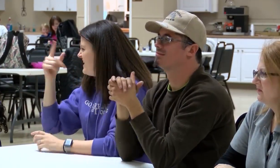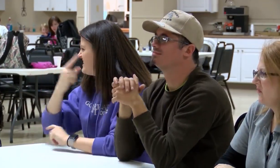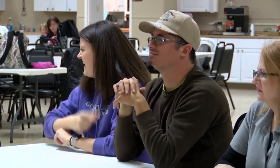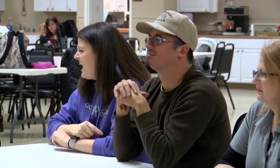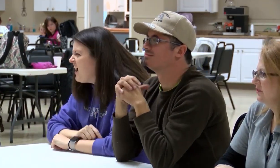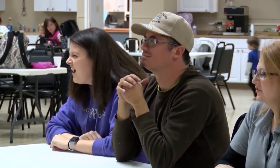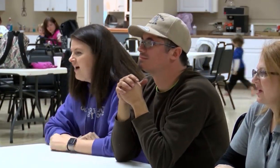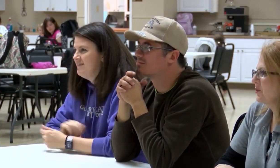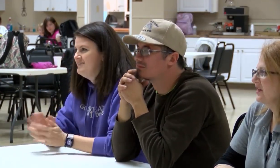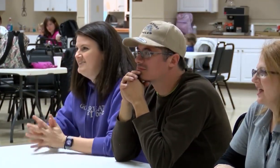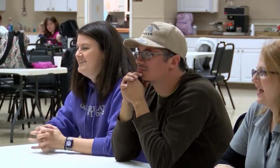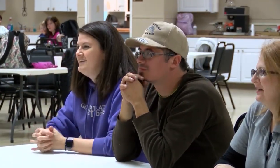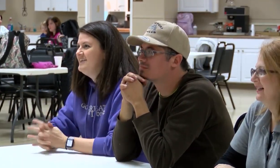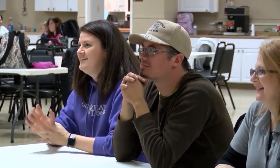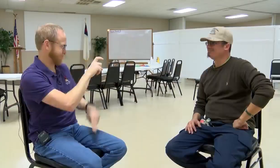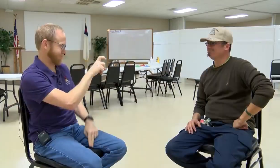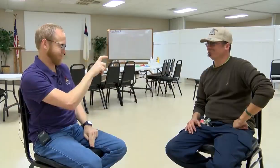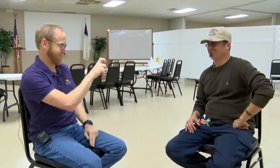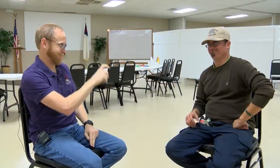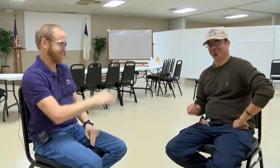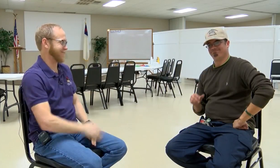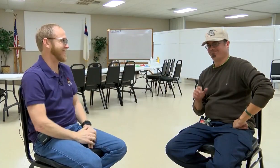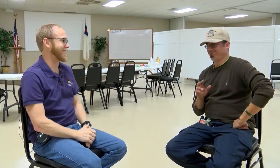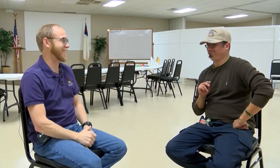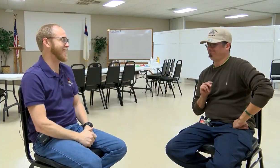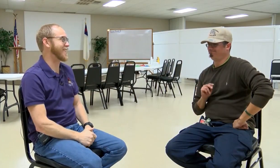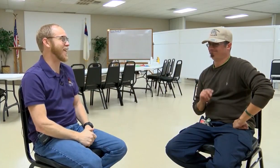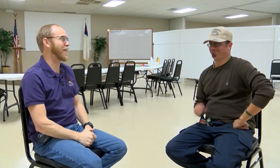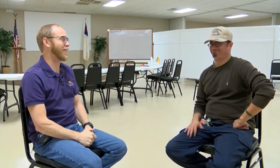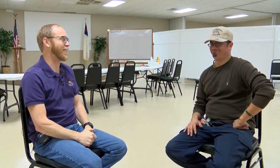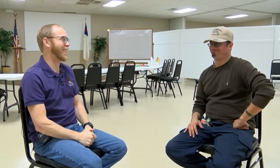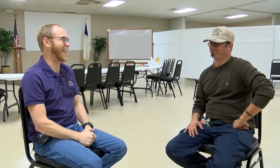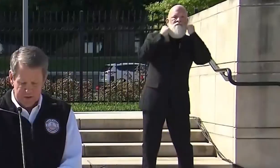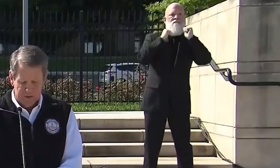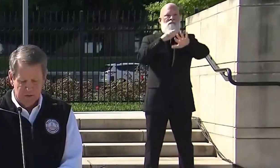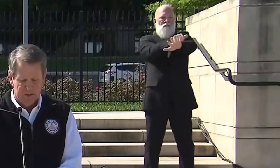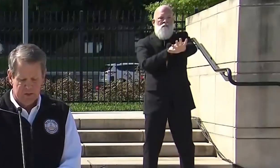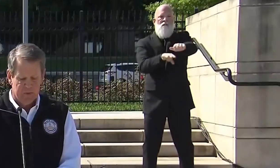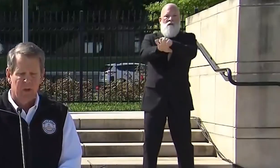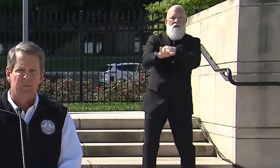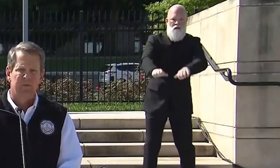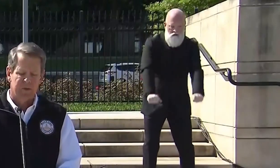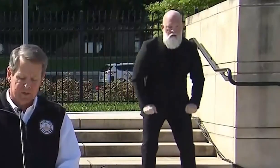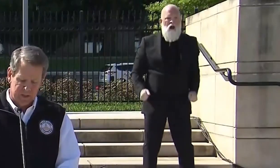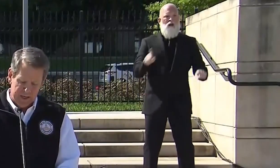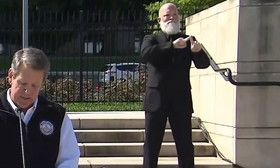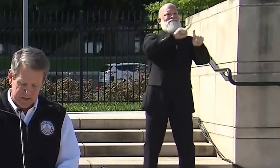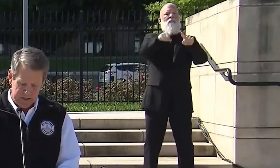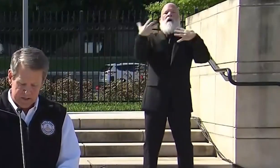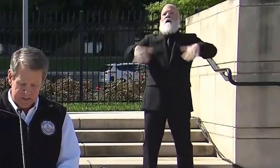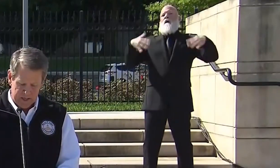COMMUNICATE WITH OTHER DEAF PEOPLE, OR HEARING PEOPLE WHO KNOW SIGN LANGUAGE.WHICH WHY THEY SAY MORE SIGN LANGUAGE TRANSLATORS ARE NEEDED.